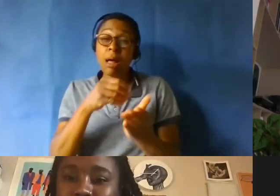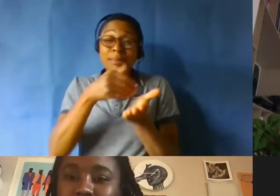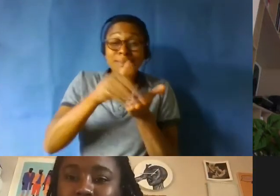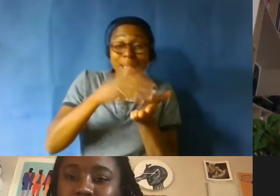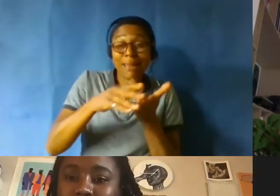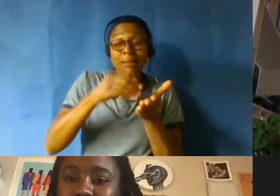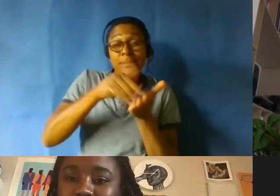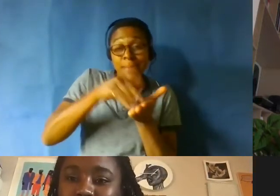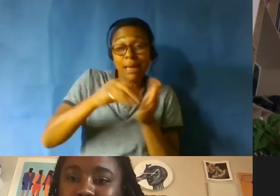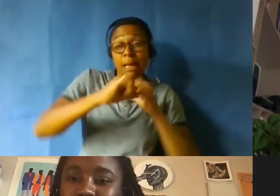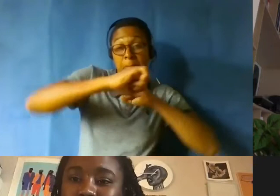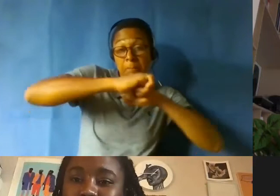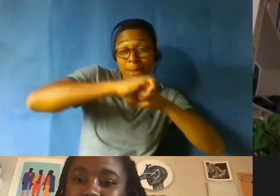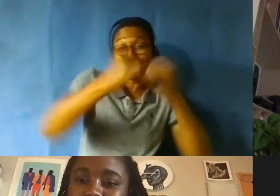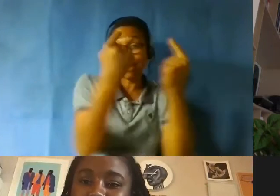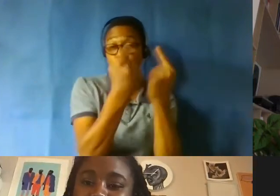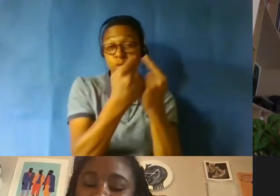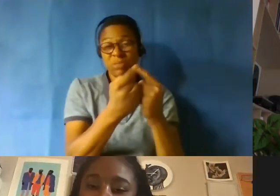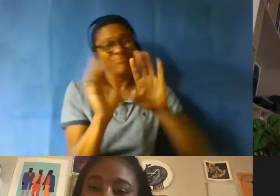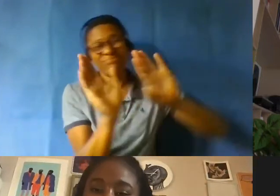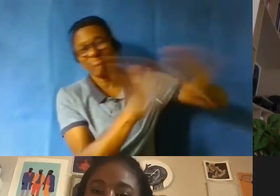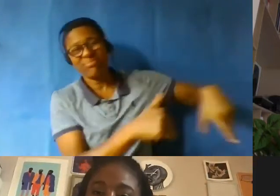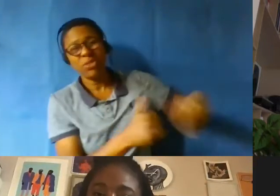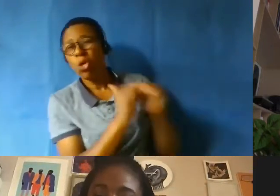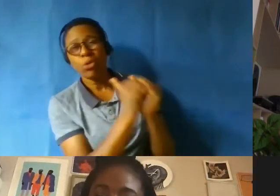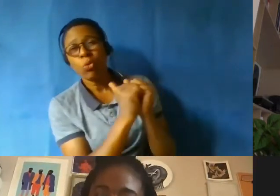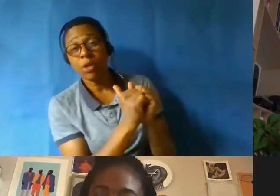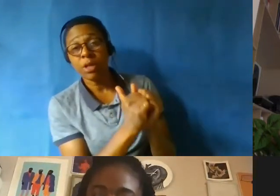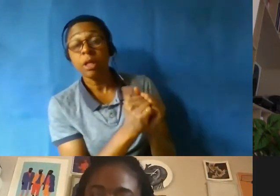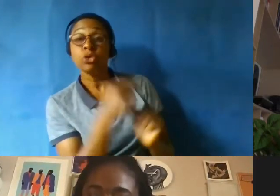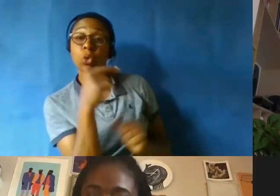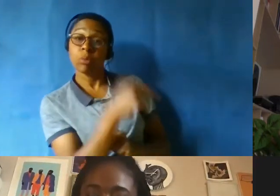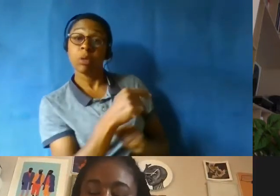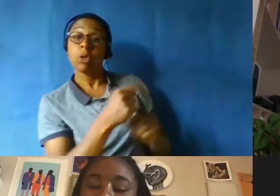and so a lot of those stories get kind of suppressed even though there's